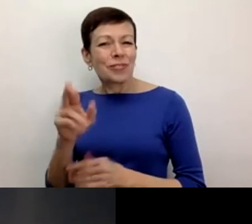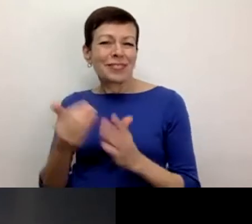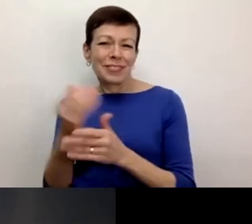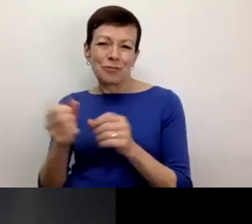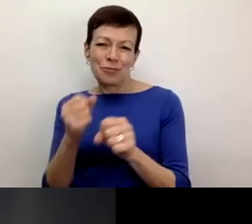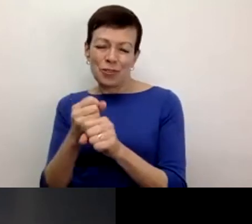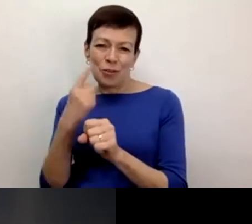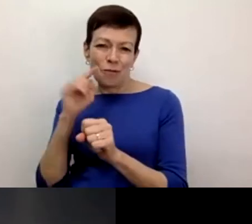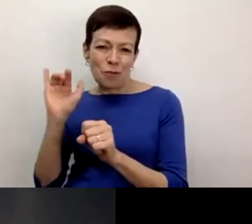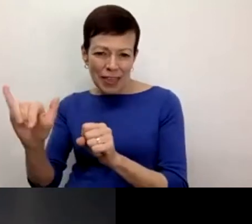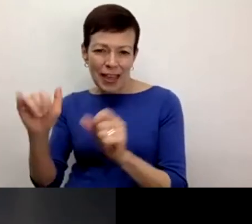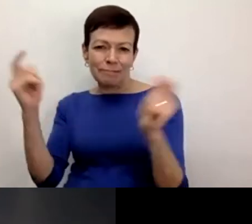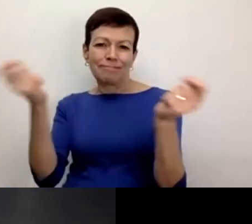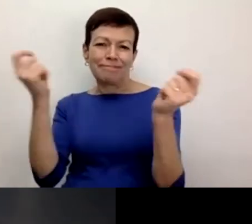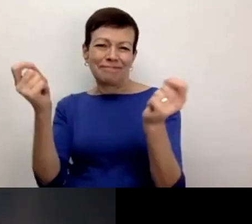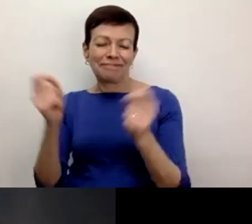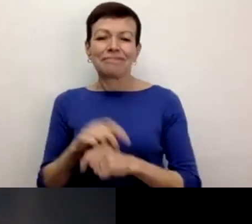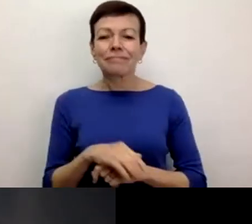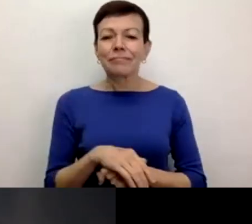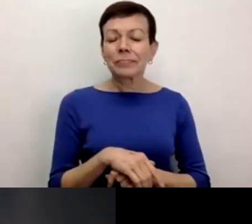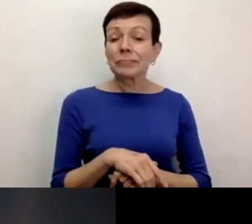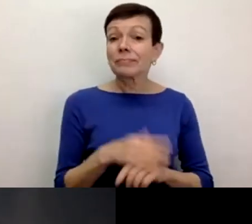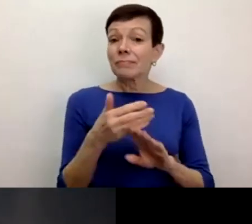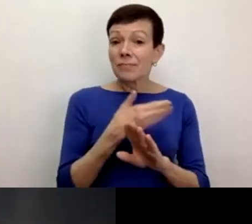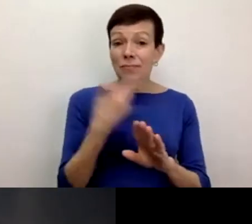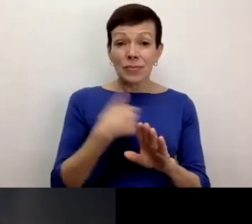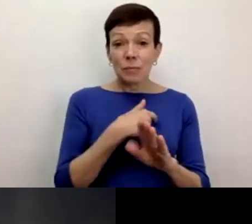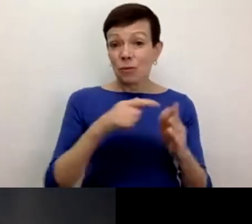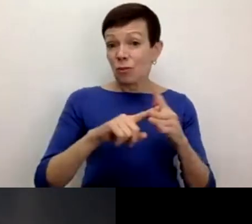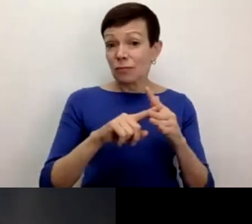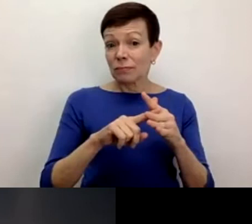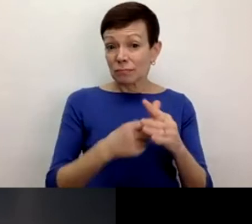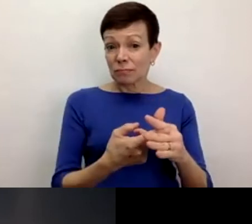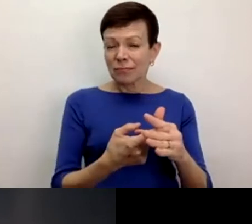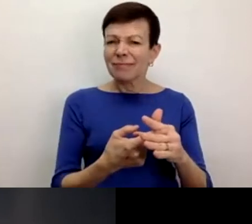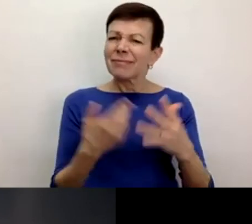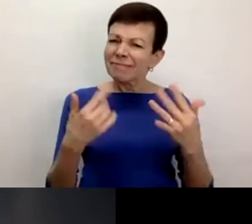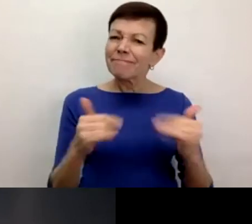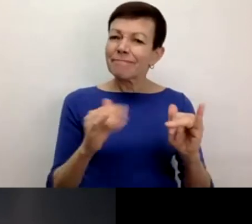Before we begin the formal, well, I guess, still formal part, it's an important part